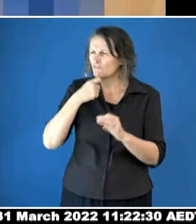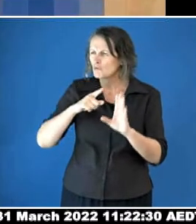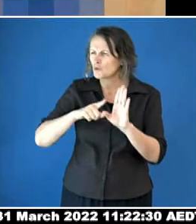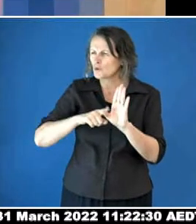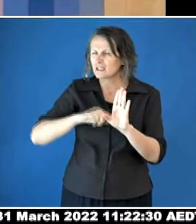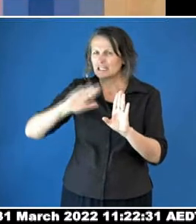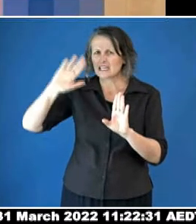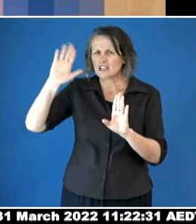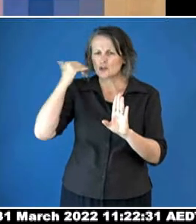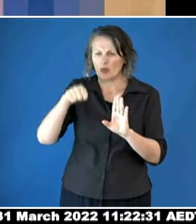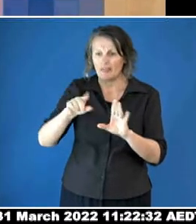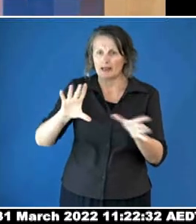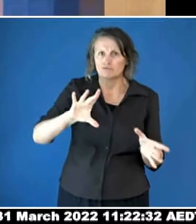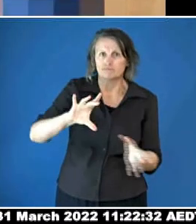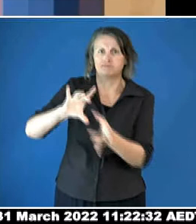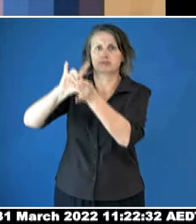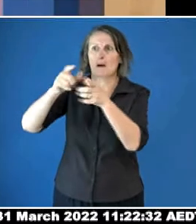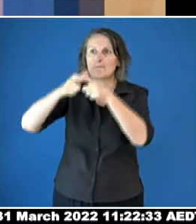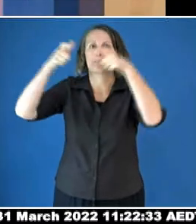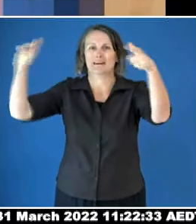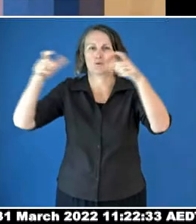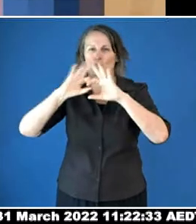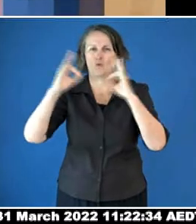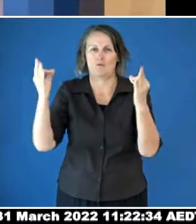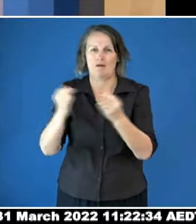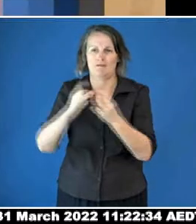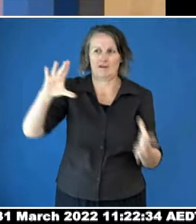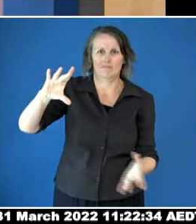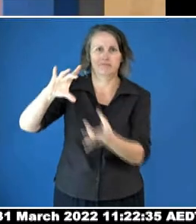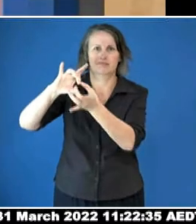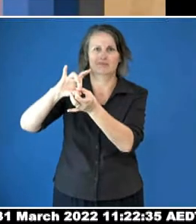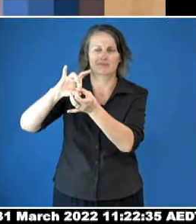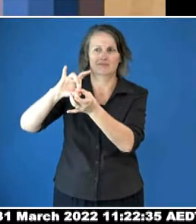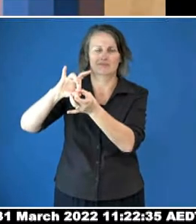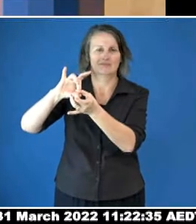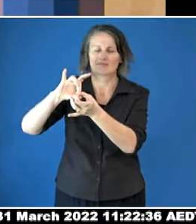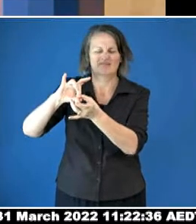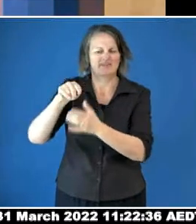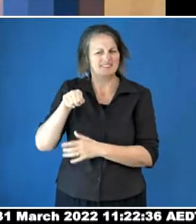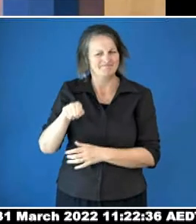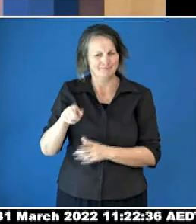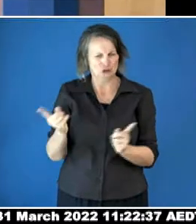probably a couple of years ago before - a couple of years before this incident at the most when things changed.